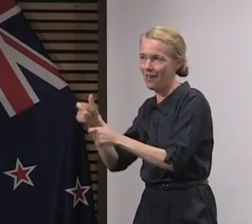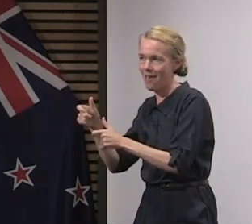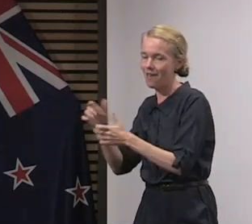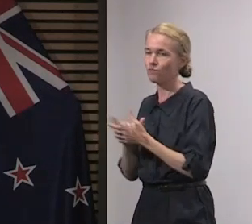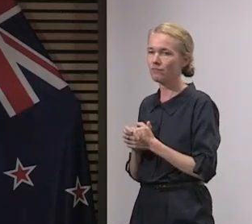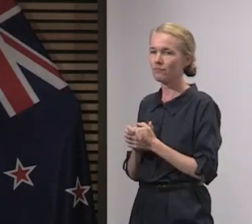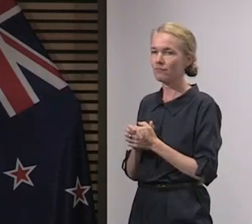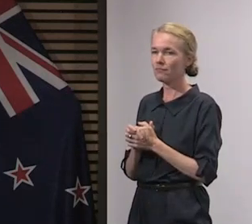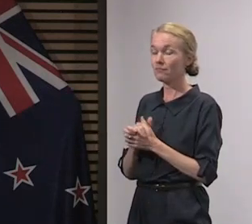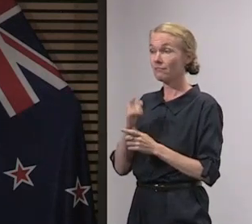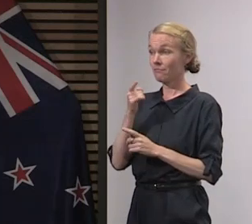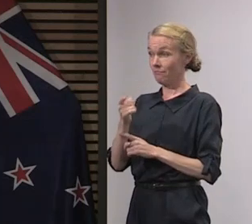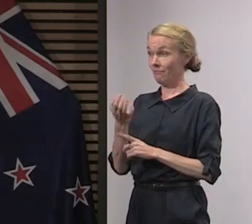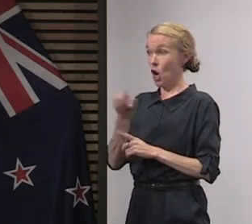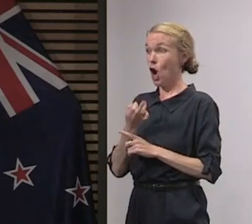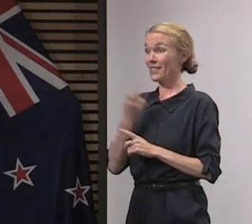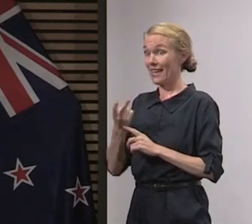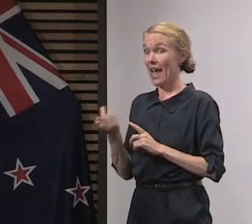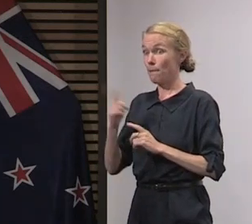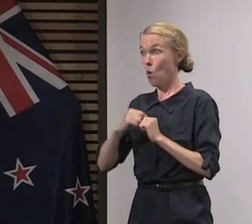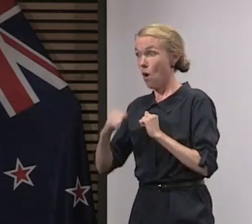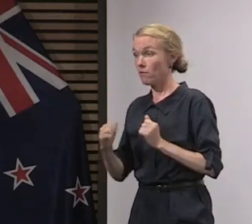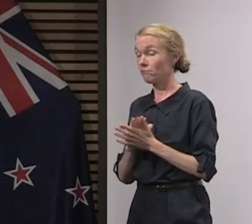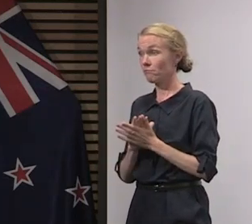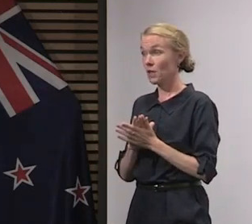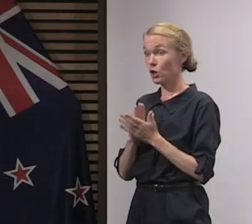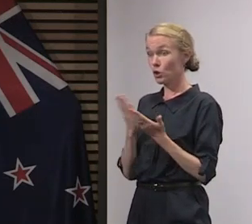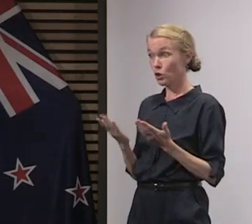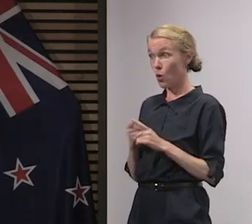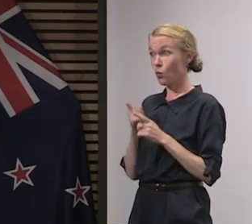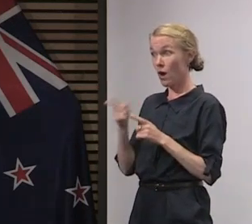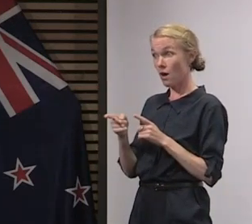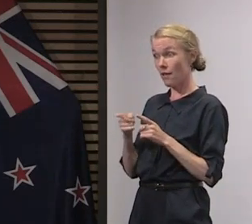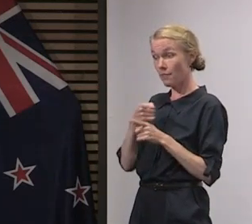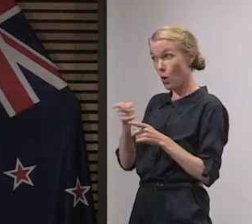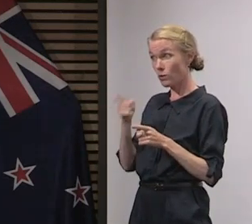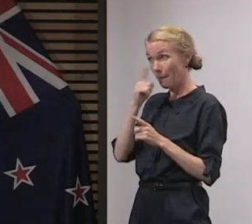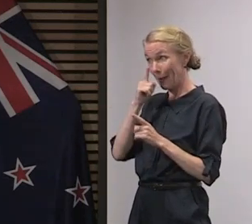could get appropriate daily supervision and care. Aren't those people in that